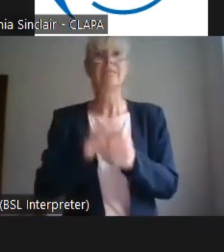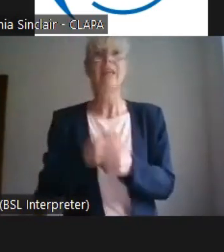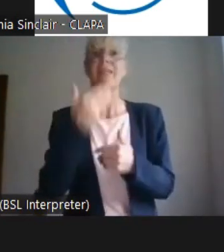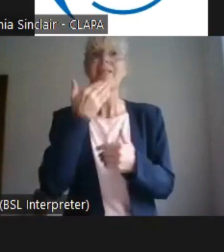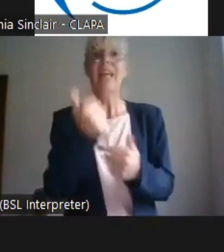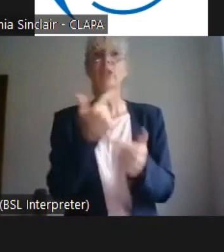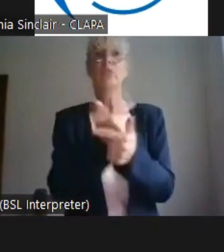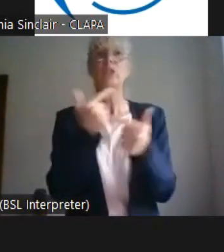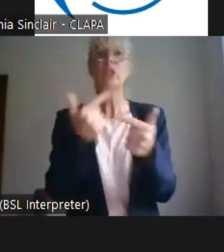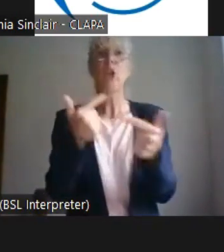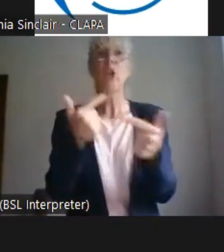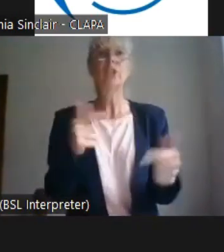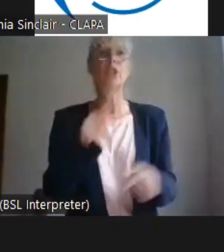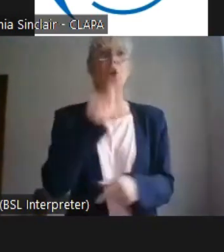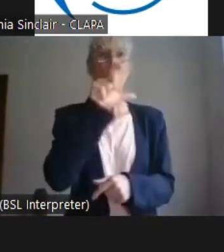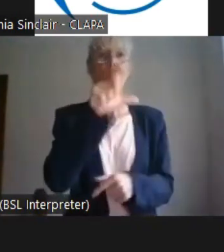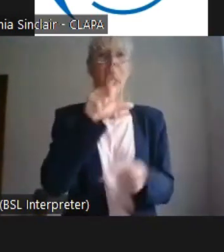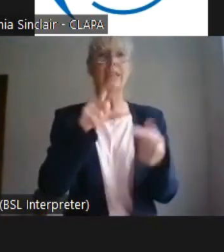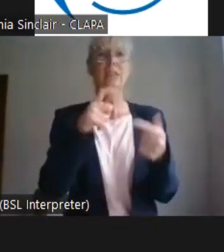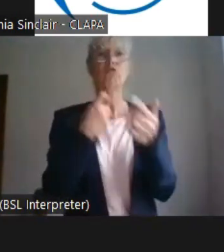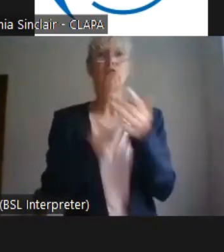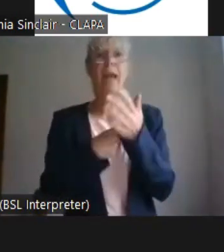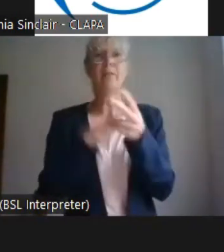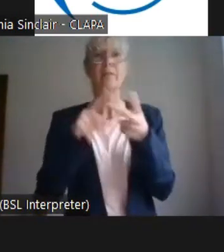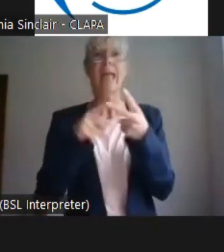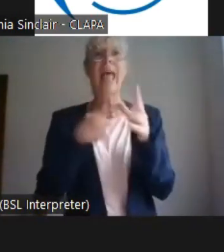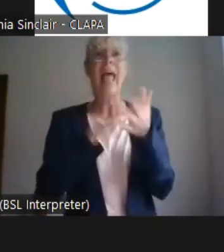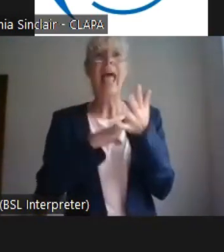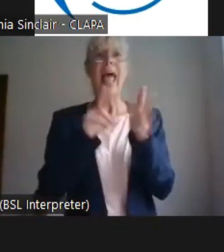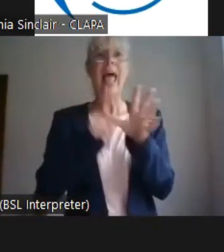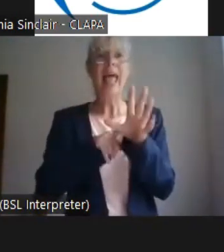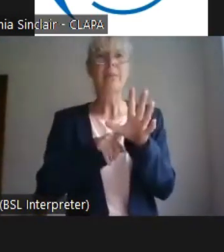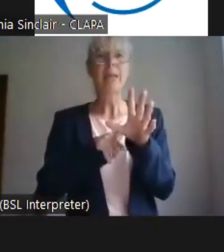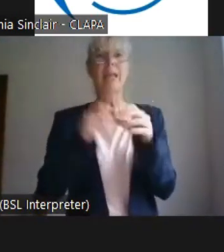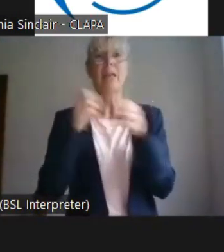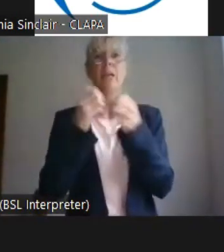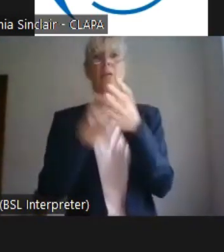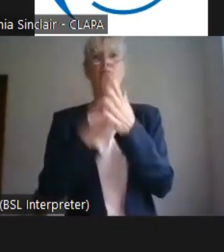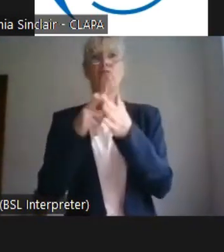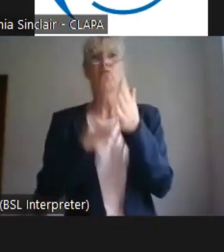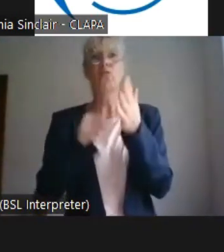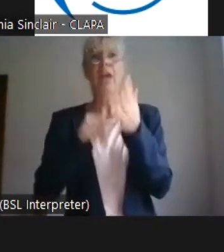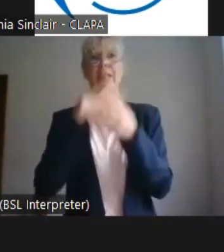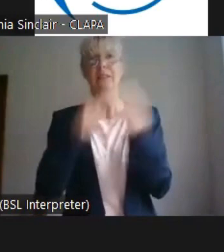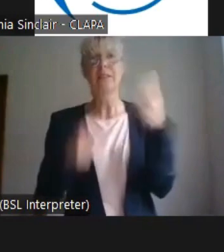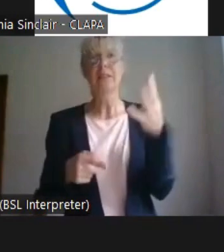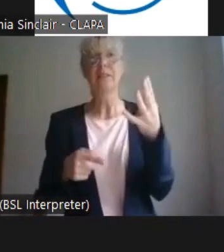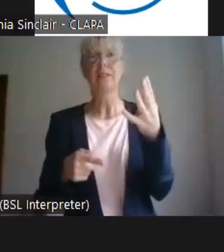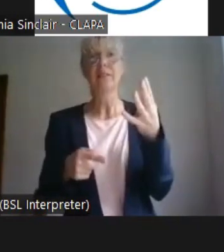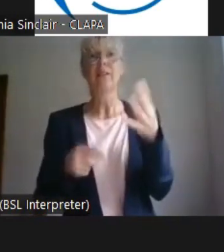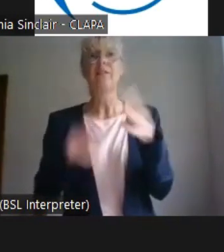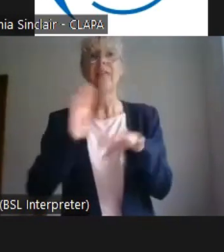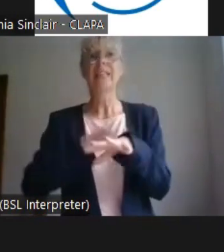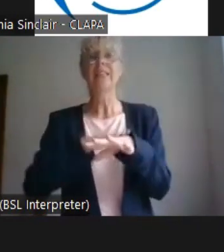much to Colette Raouf Amy and Brent for giving up their time to talk to us it's hugely appreciated